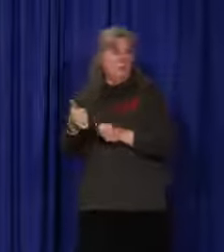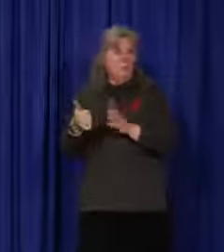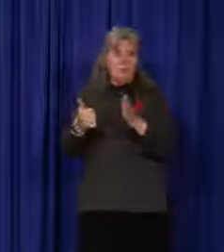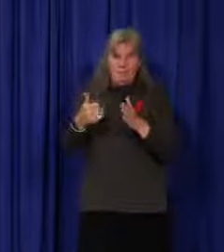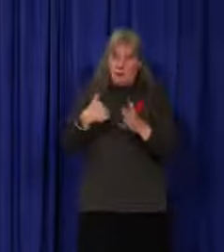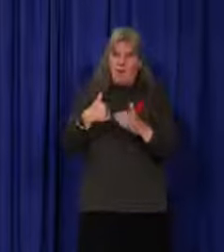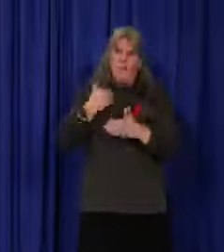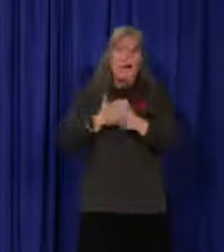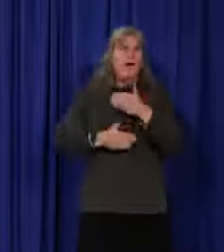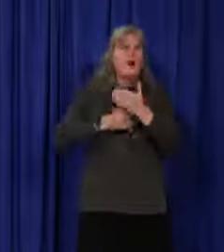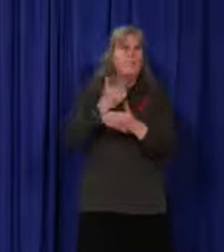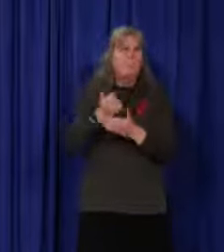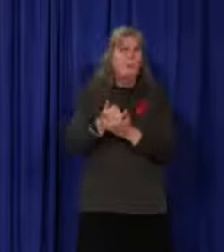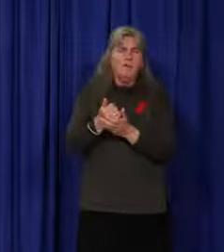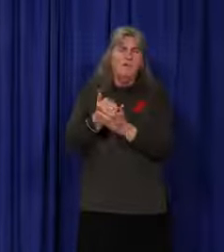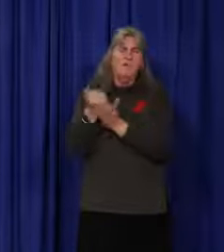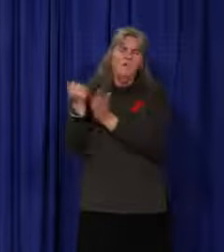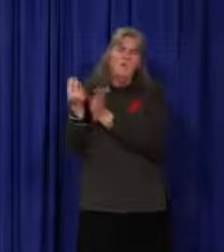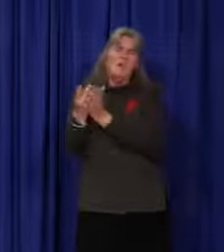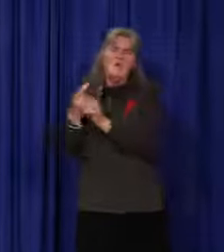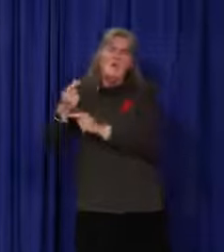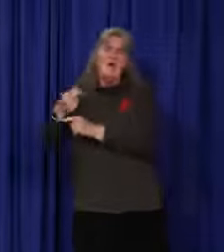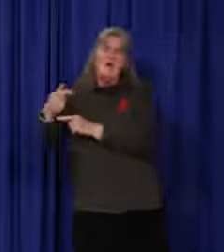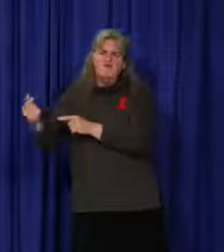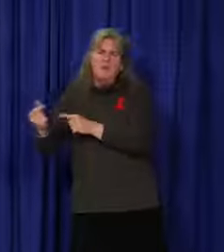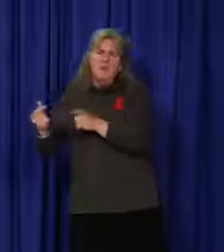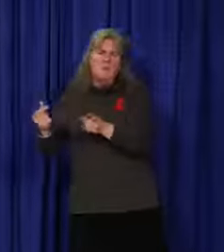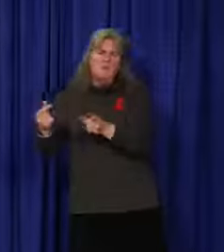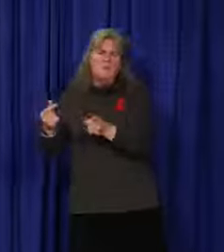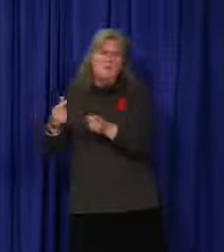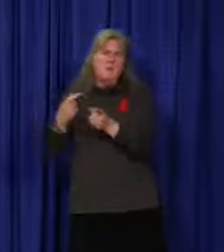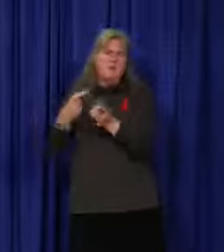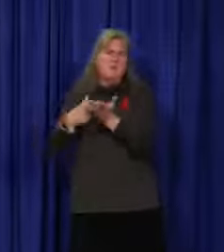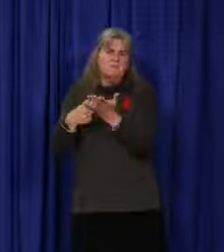safety most at mind. Thank you.